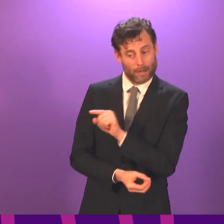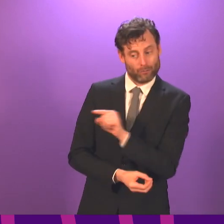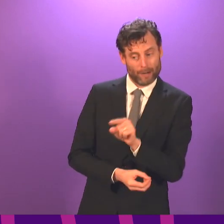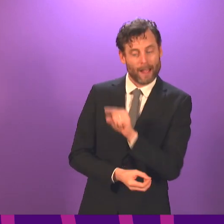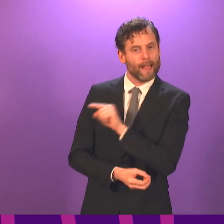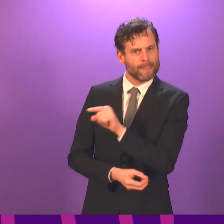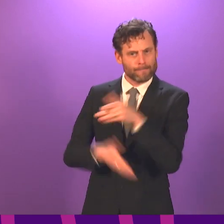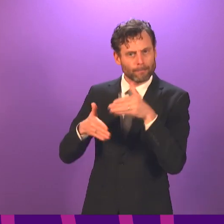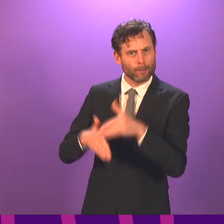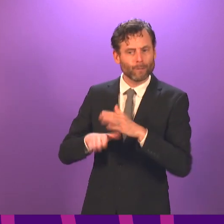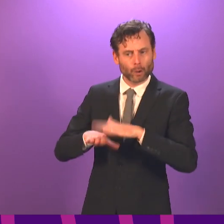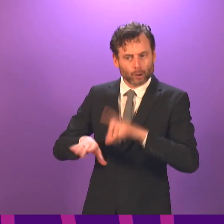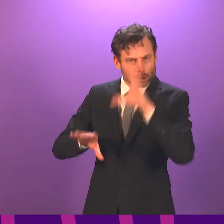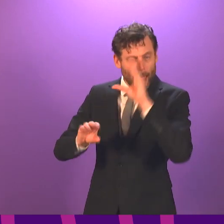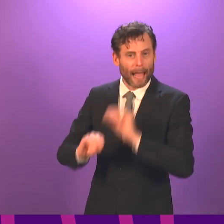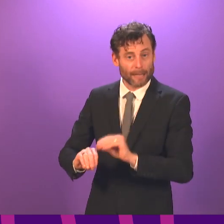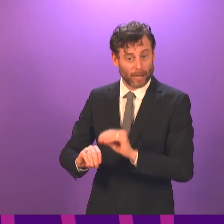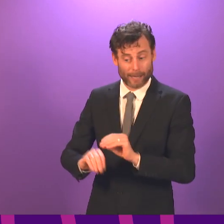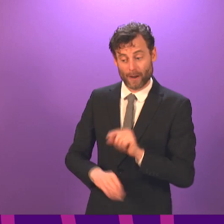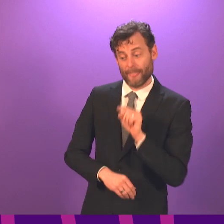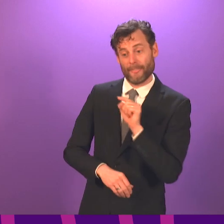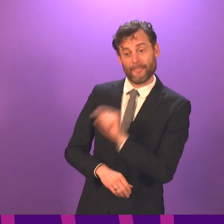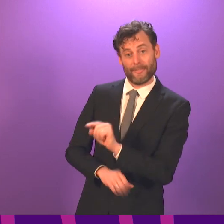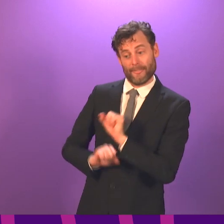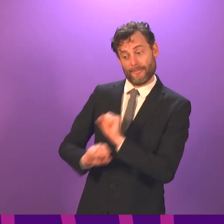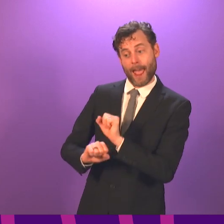children’s issues. That advice will be published tomorrow.